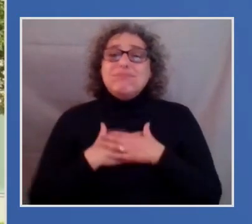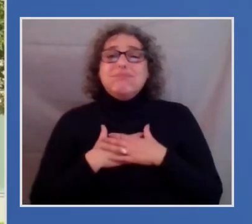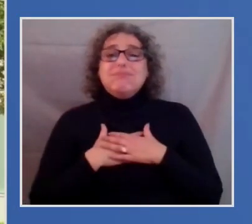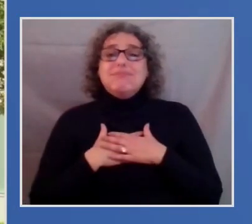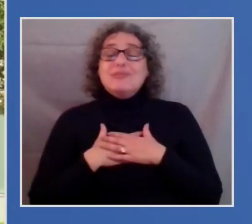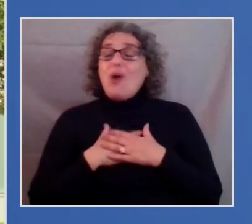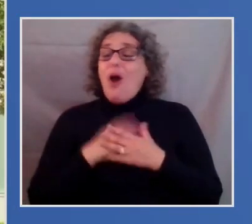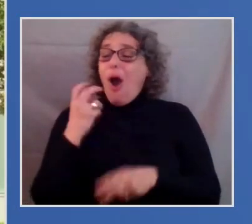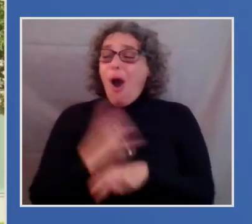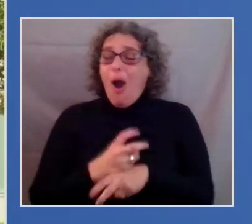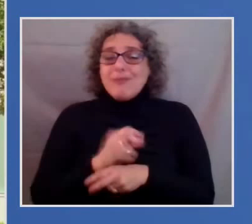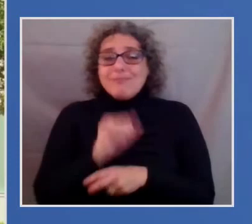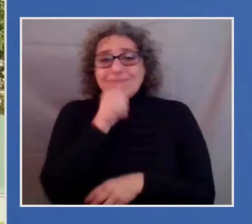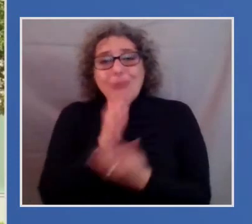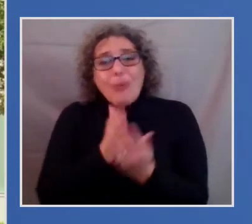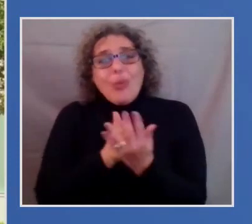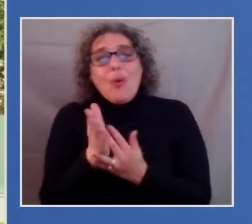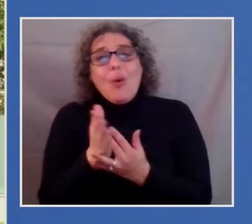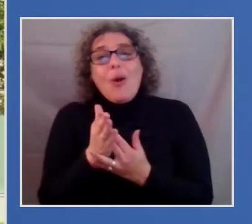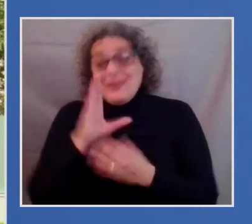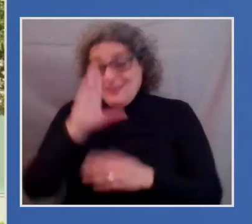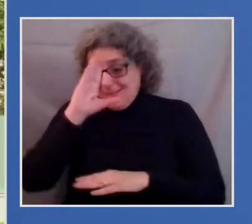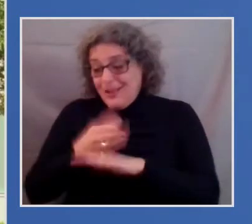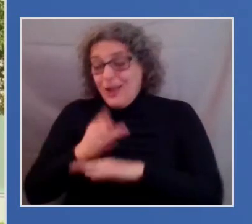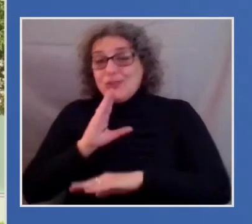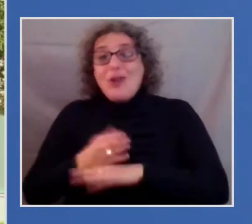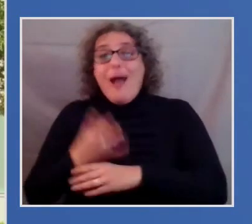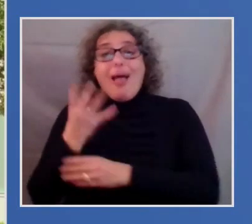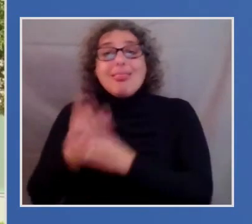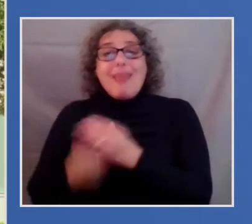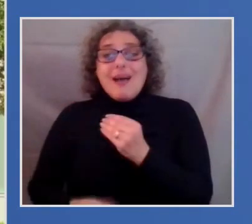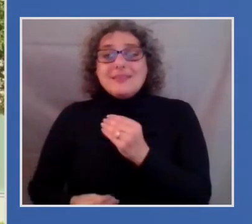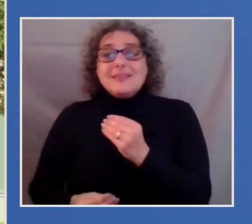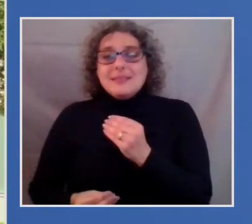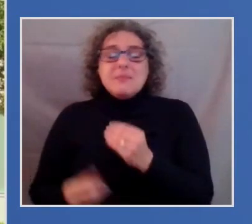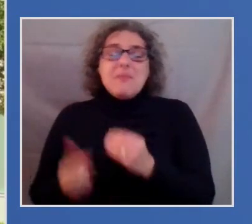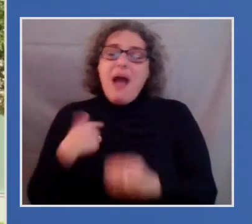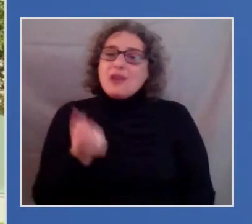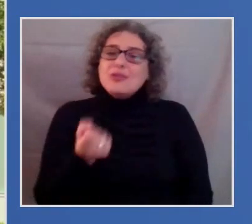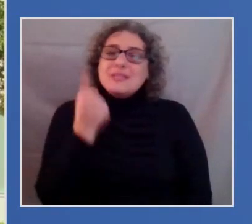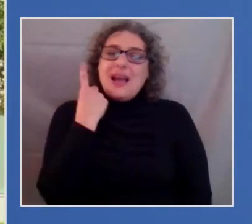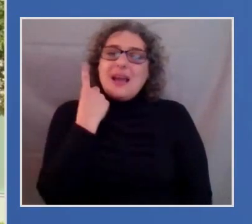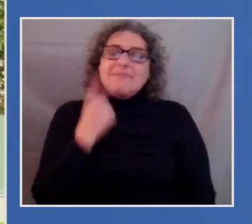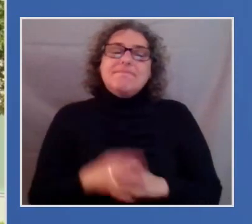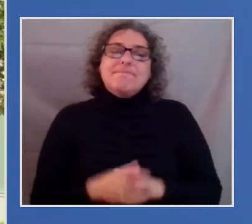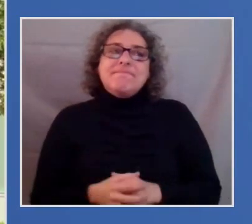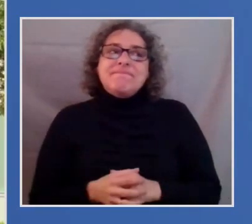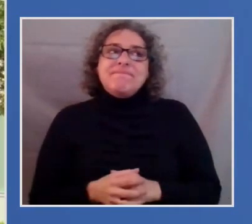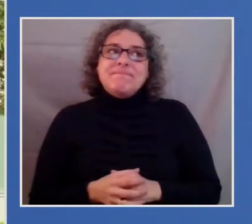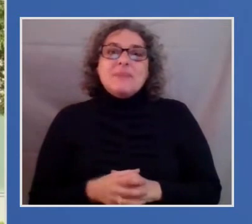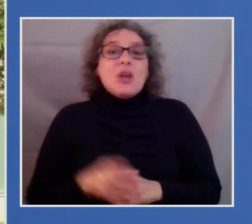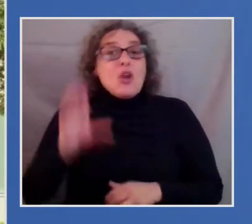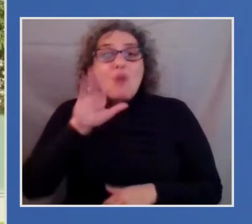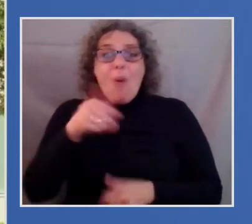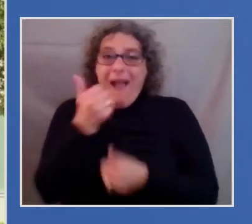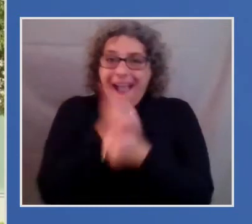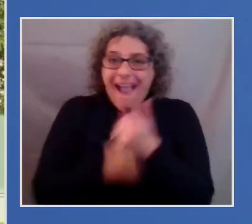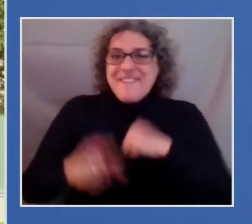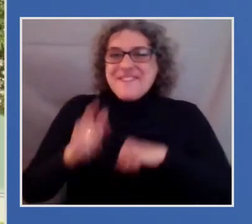7 MILLION MORE THAN HE HAS WAIT TO BE ABLE TO CREATE IF YOU GOT